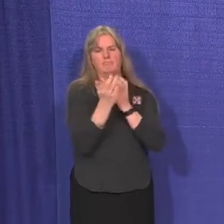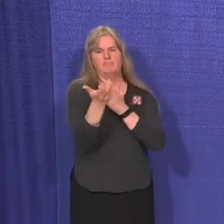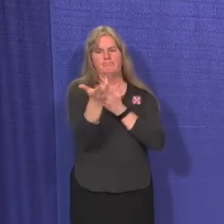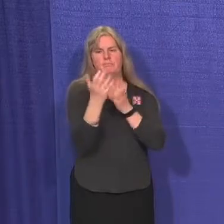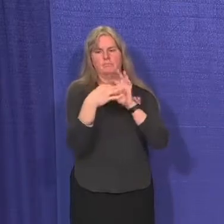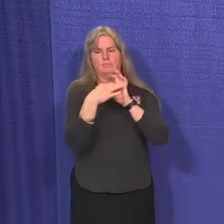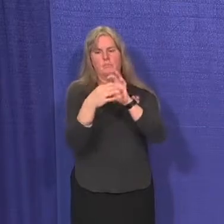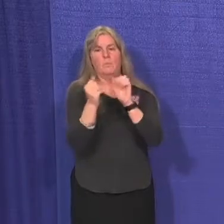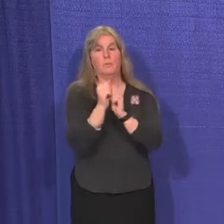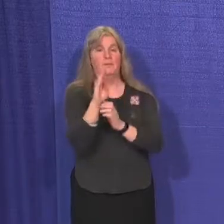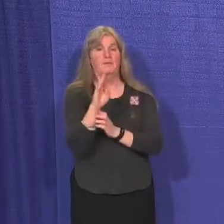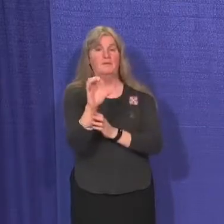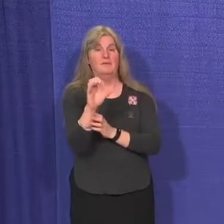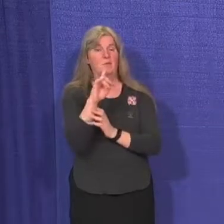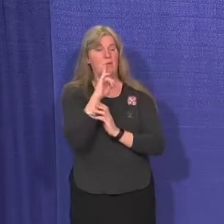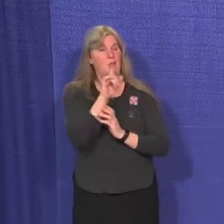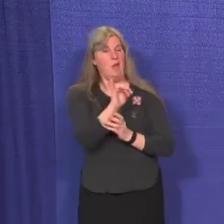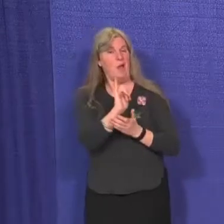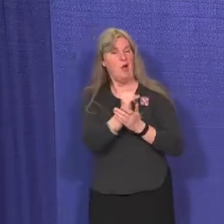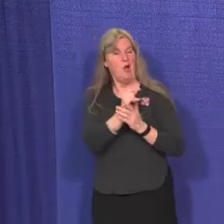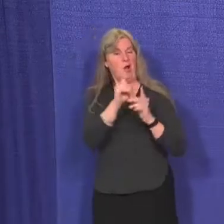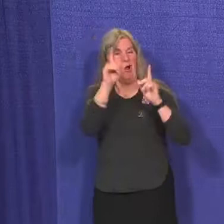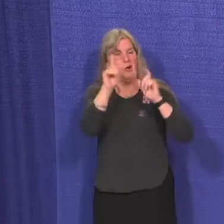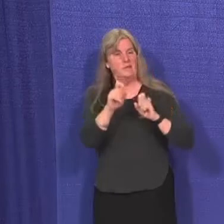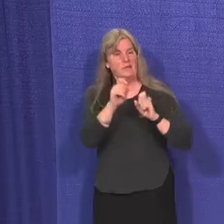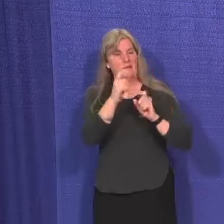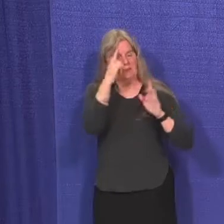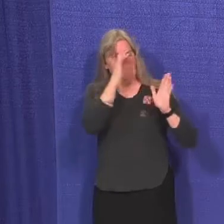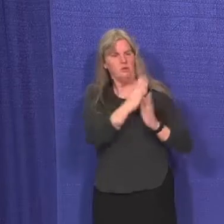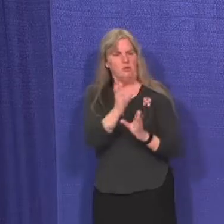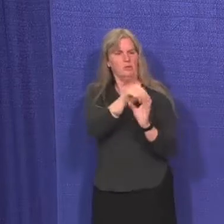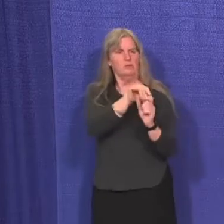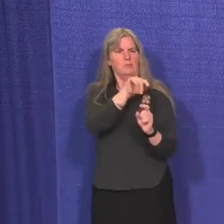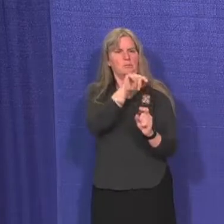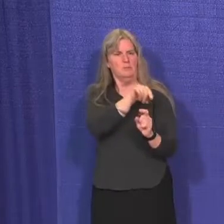relatively low for other jurisdictions we maintain a very